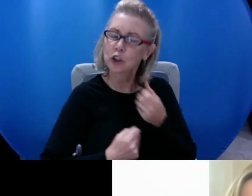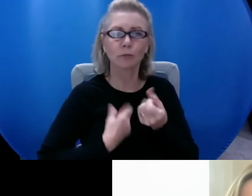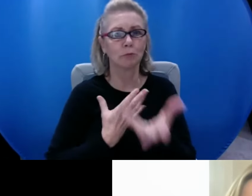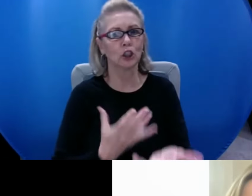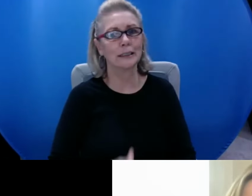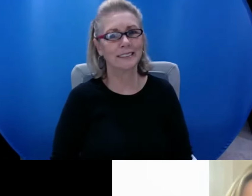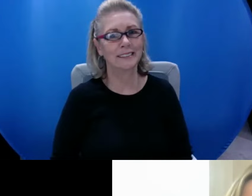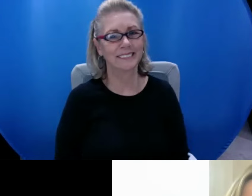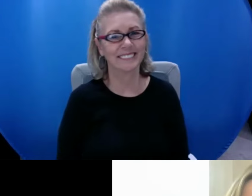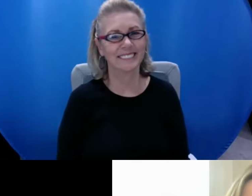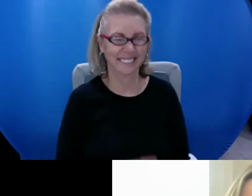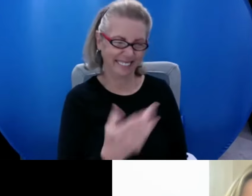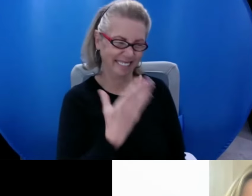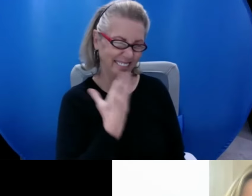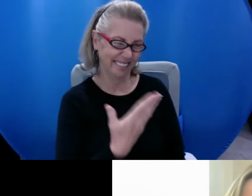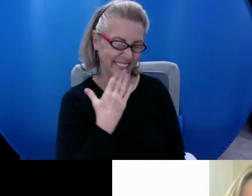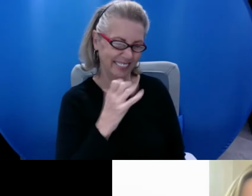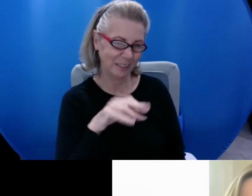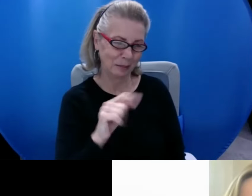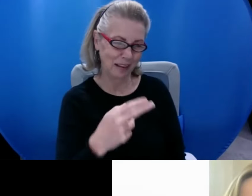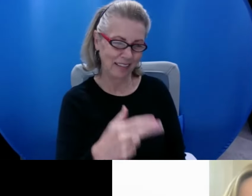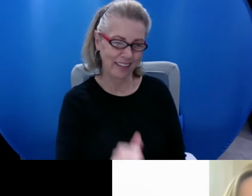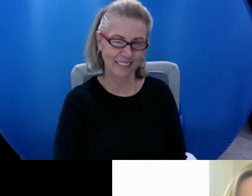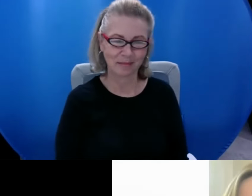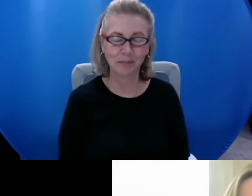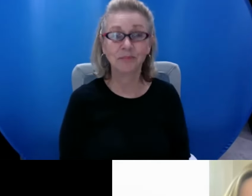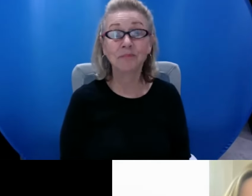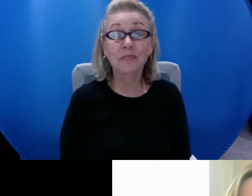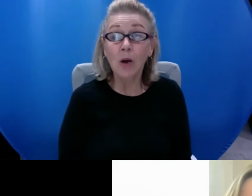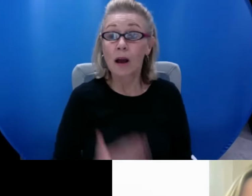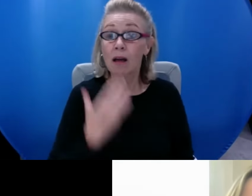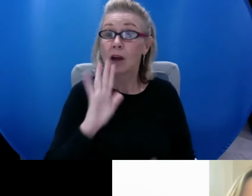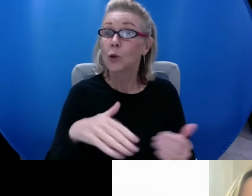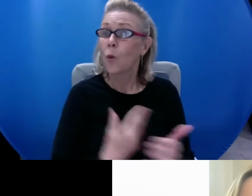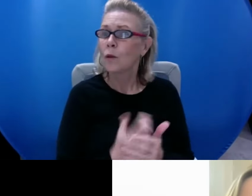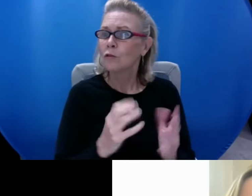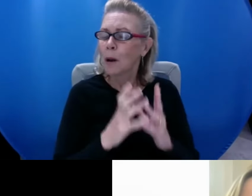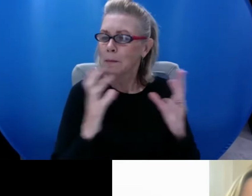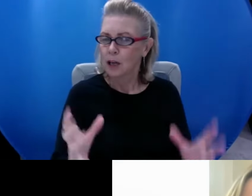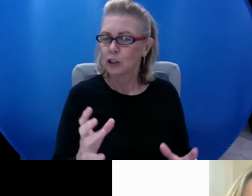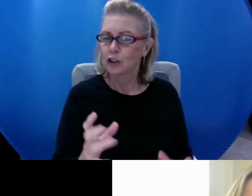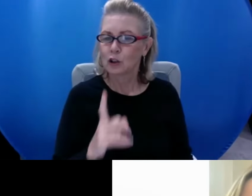Thank you, Samantha. Thank you all so much. I think that I'm going to wrap it up there